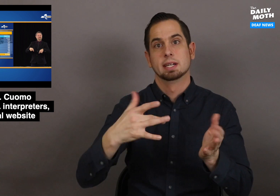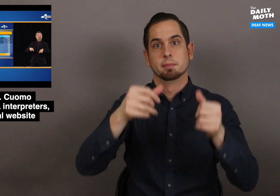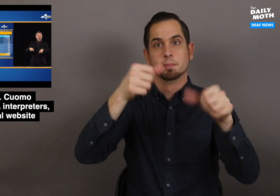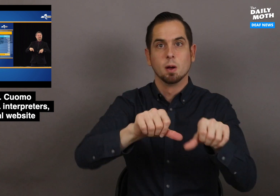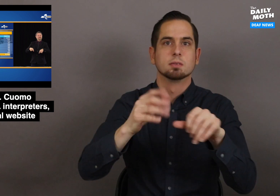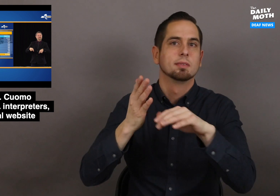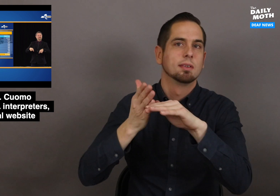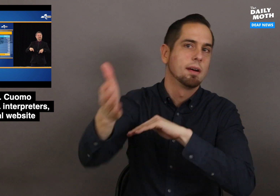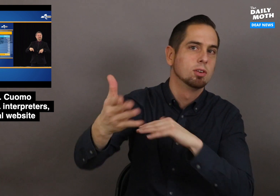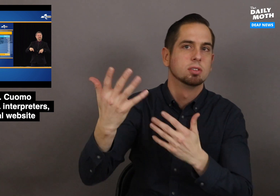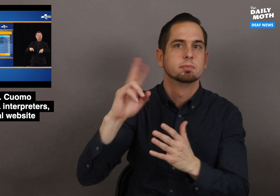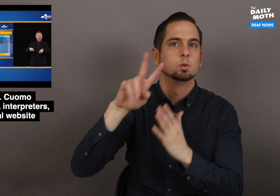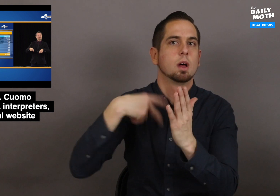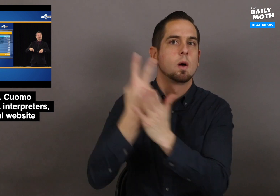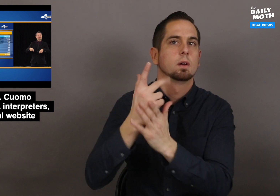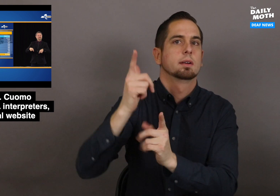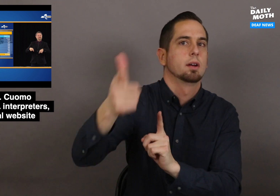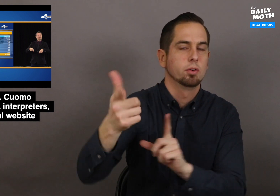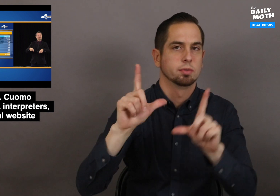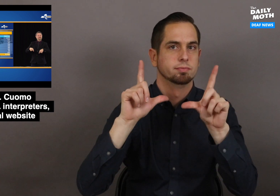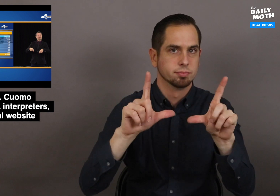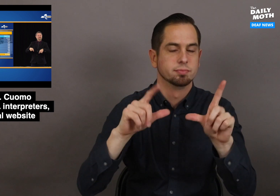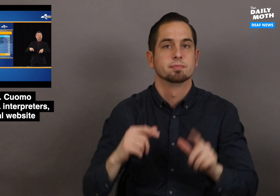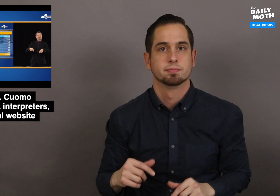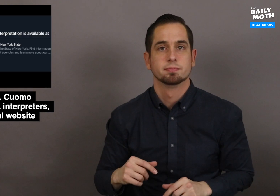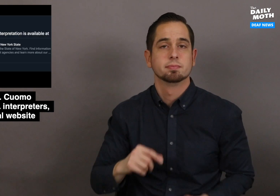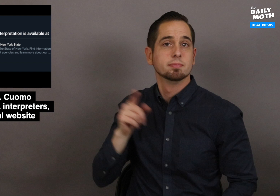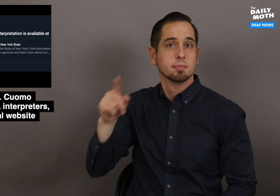usually posted after at least two hours.